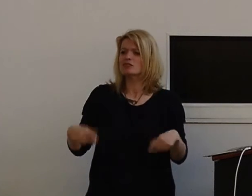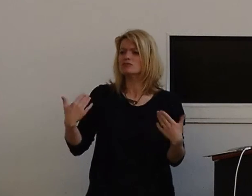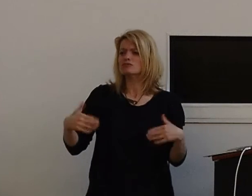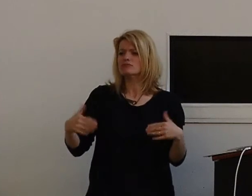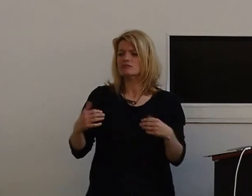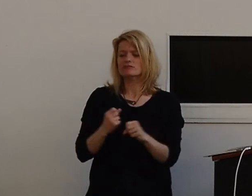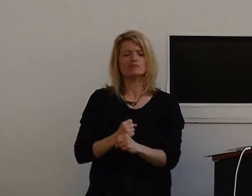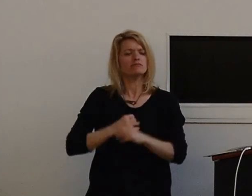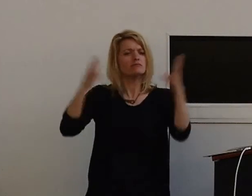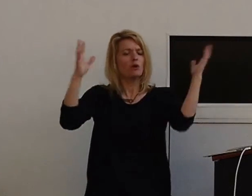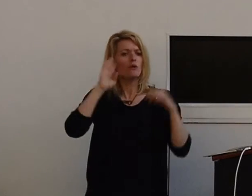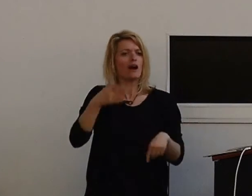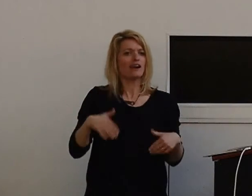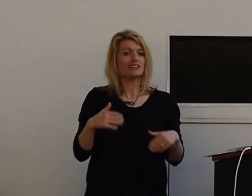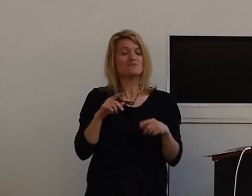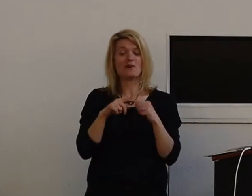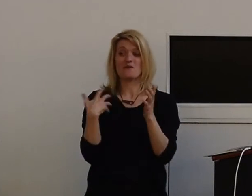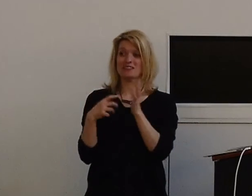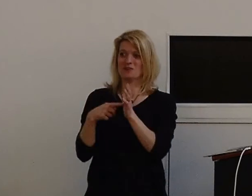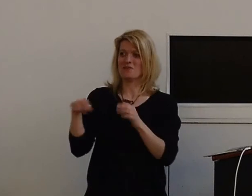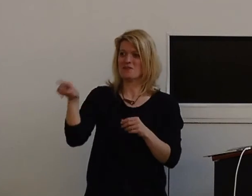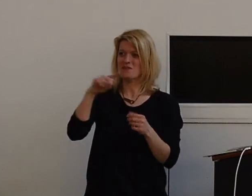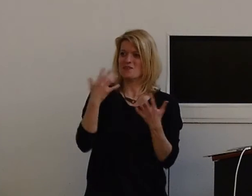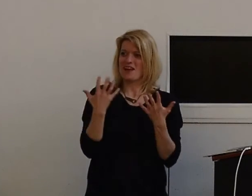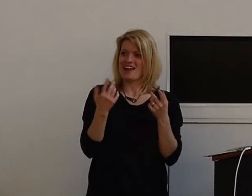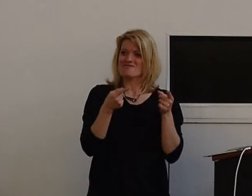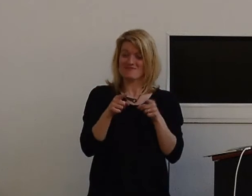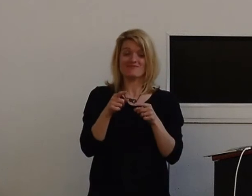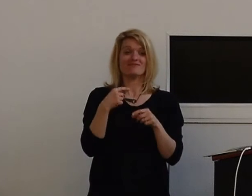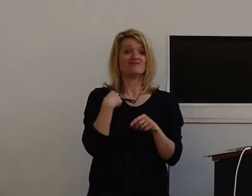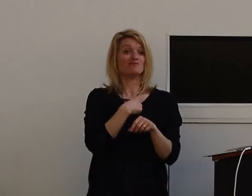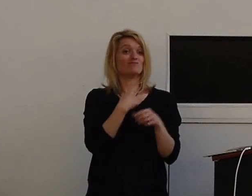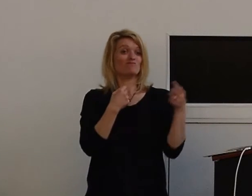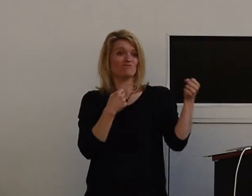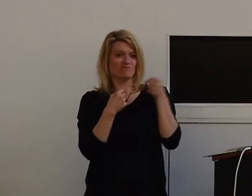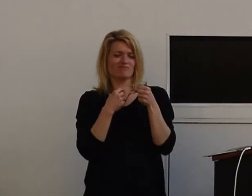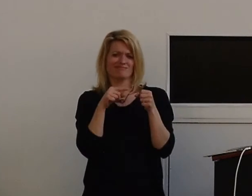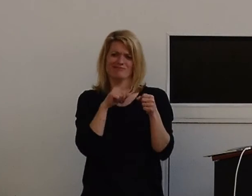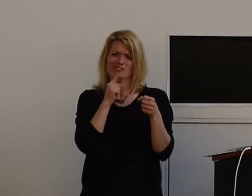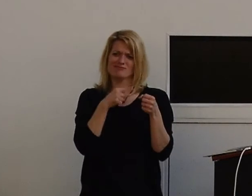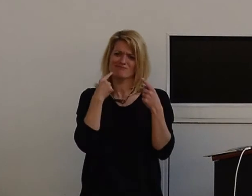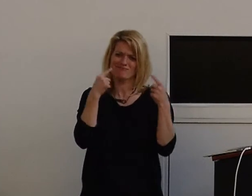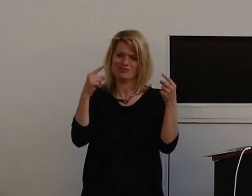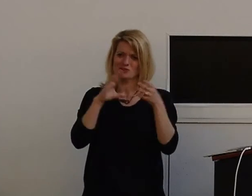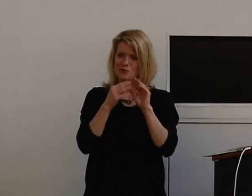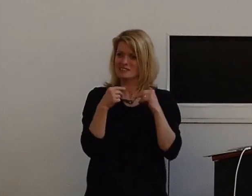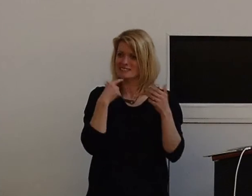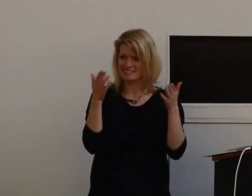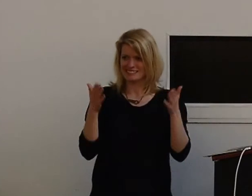experience, signers and culture, and create a revolution. I want to show you what we did.